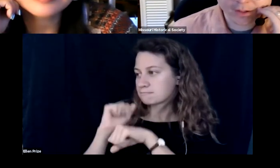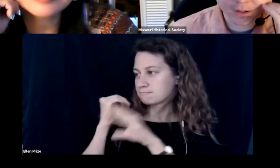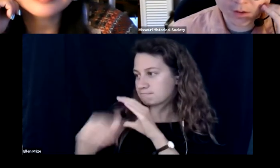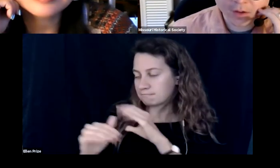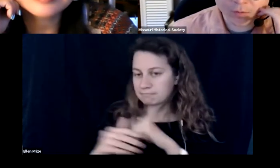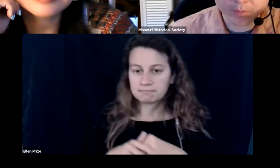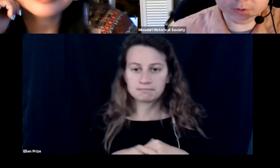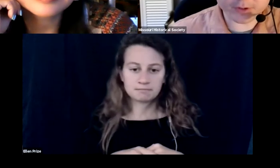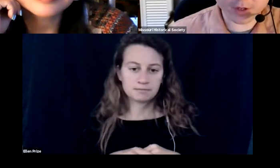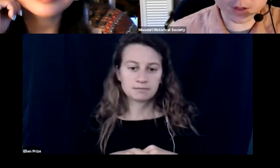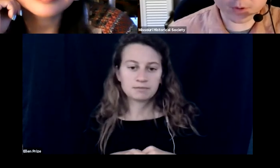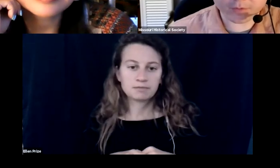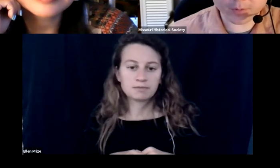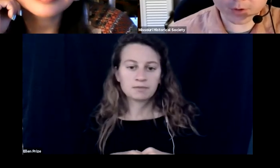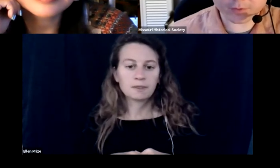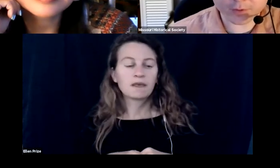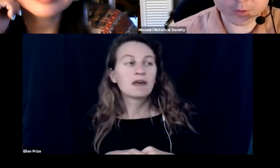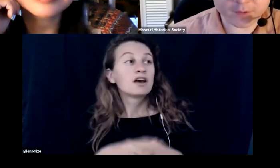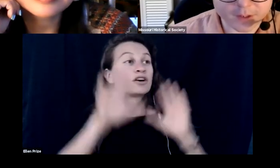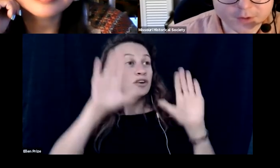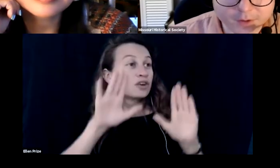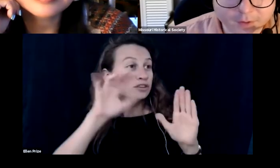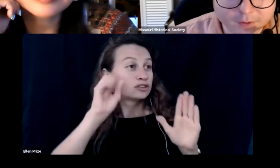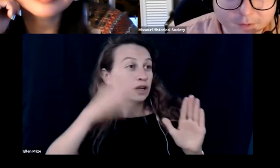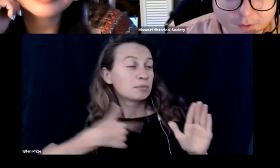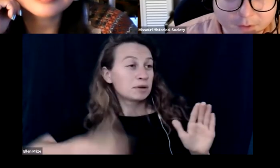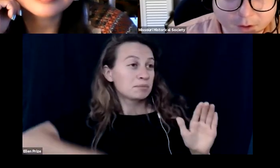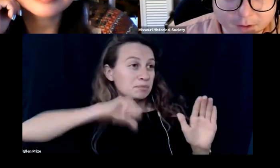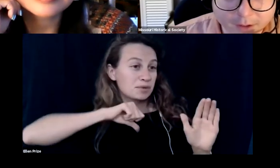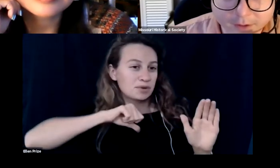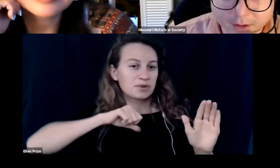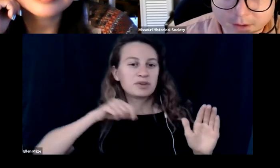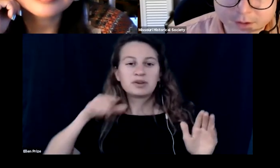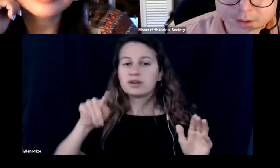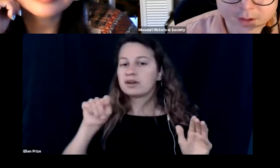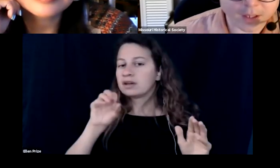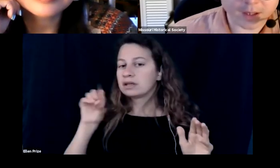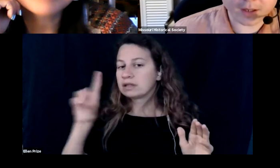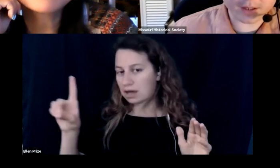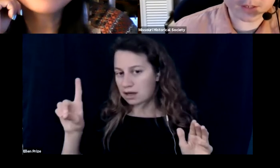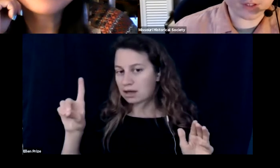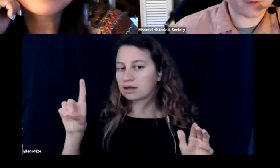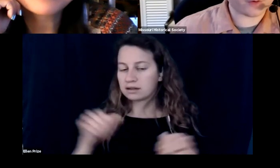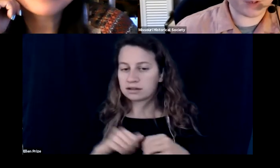to revisit it, we have to remind ourselves that these things happen. And they can, they're always just around the corner